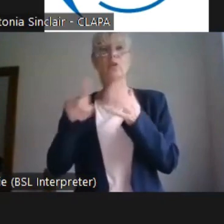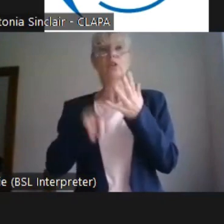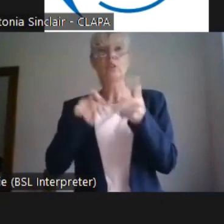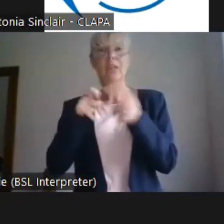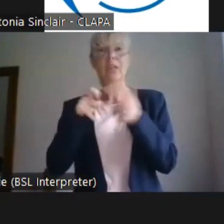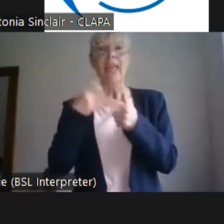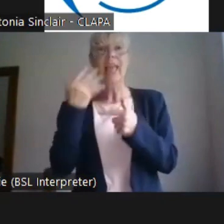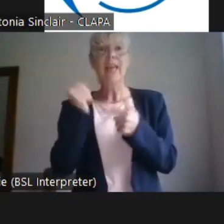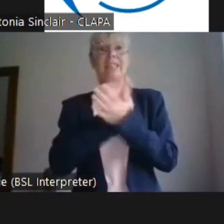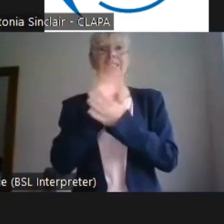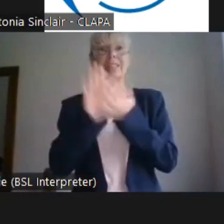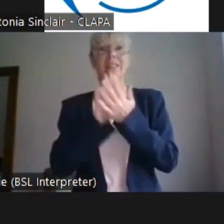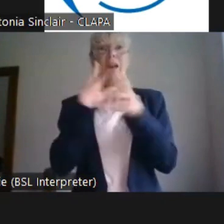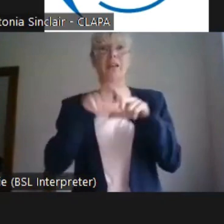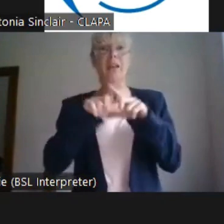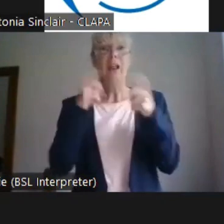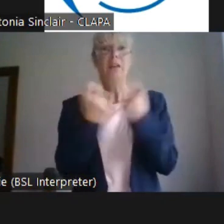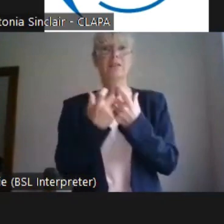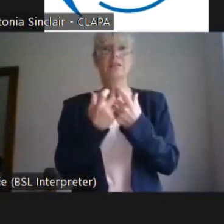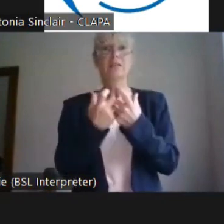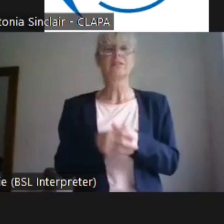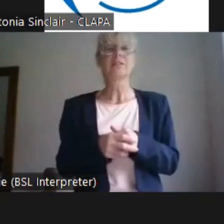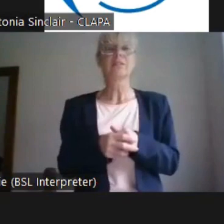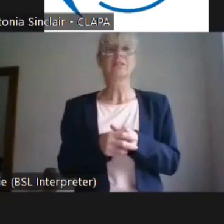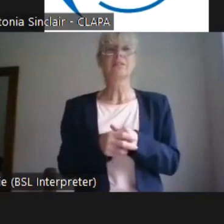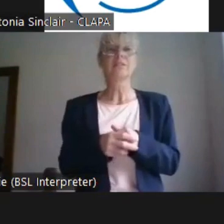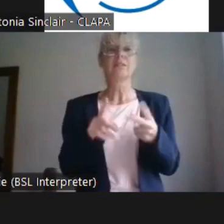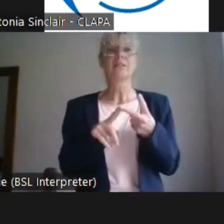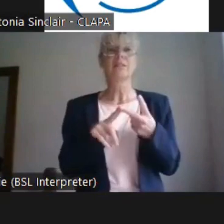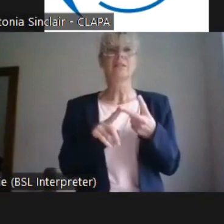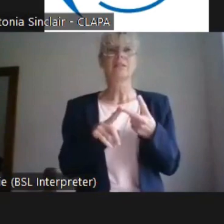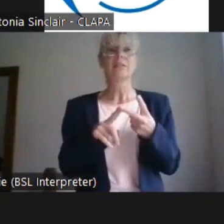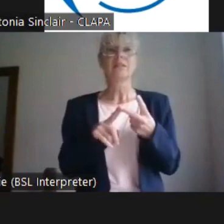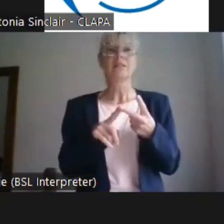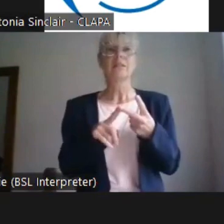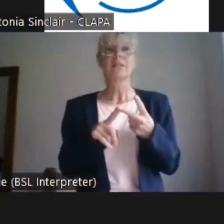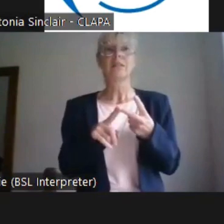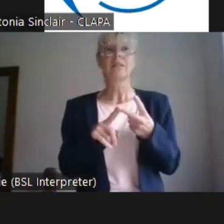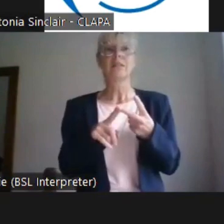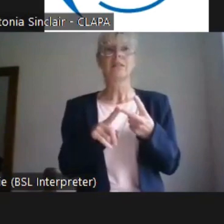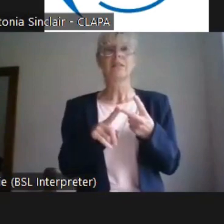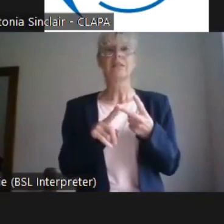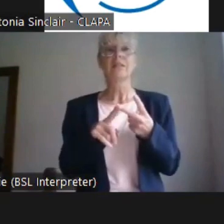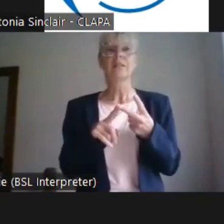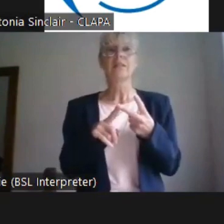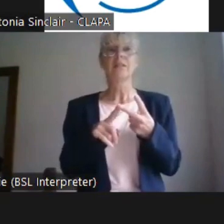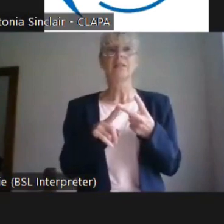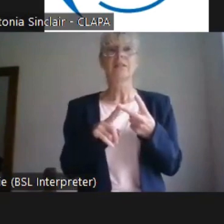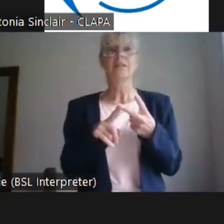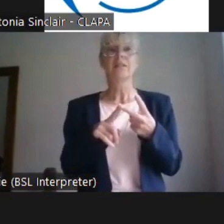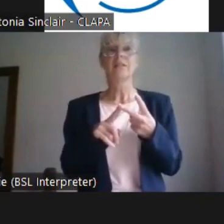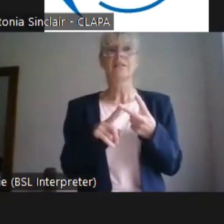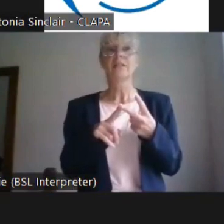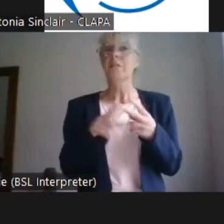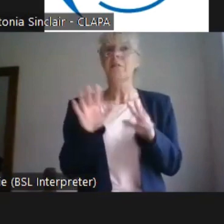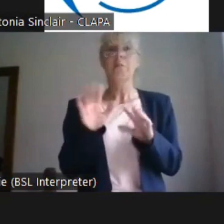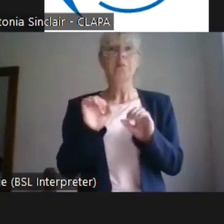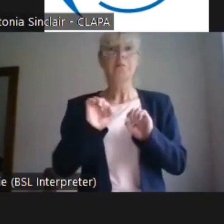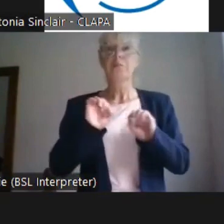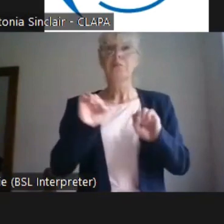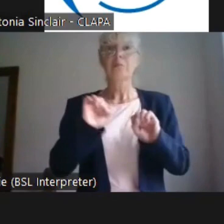um uh sort of um advice courses and things like that as well I haven't seen the on on these that